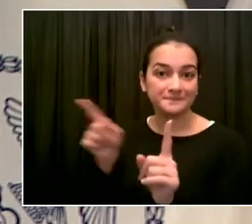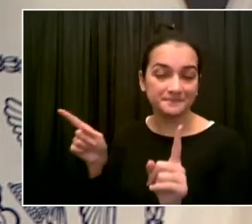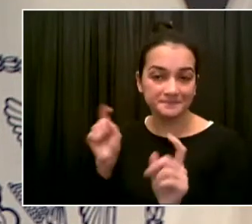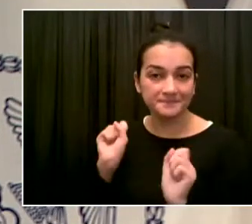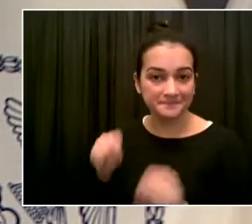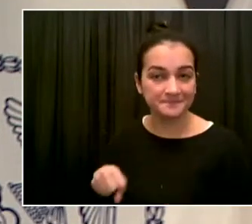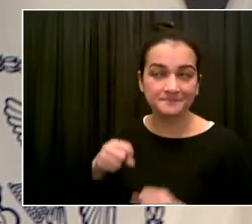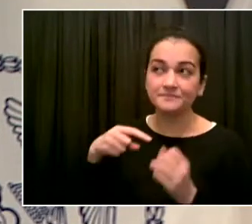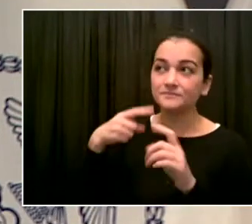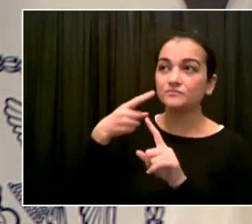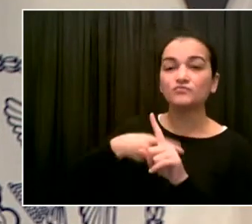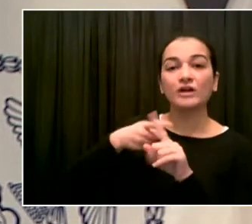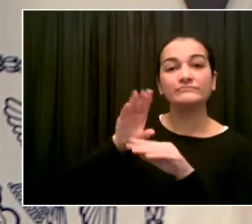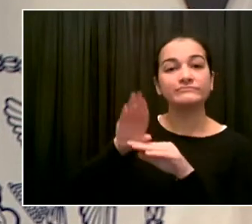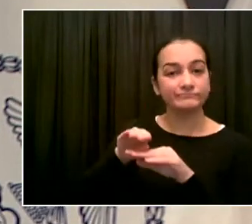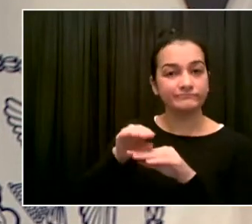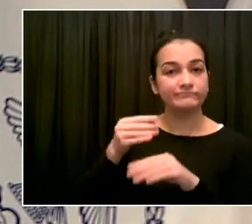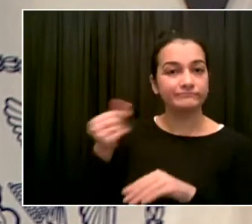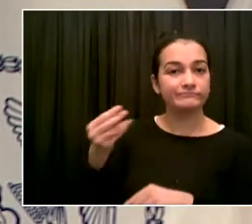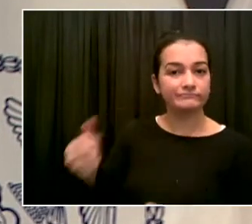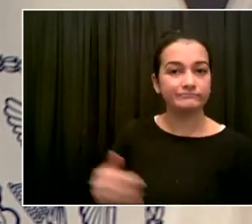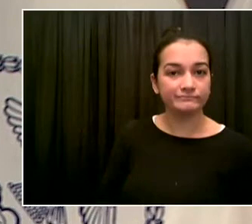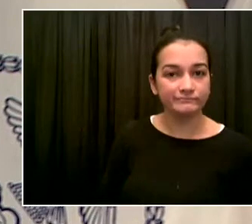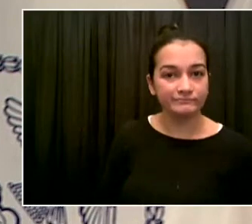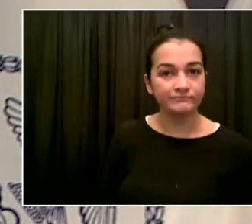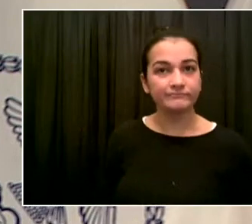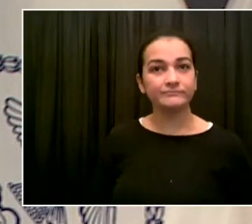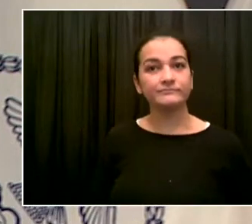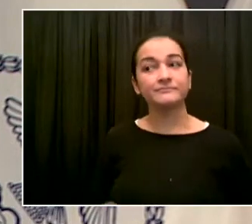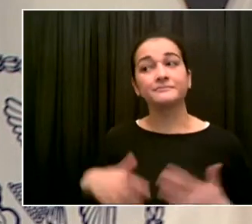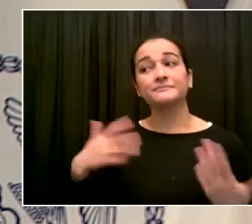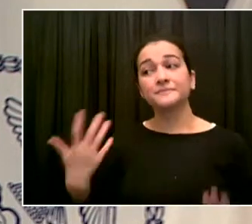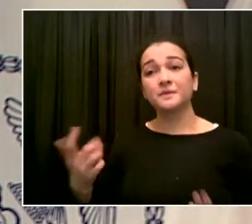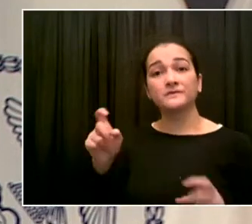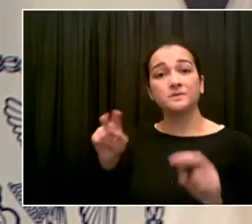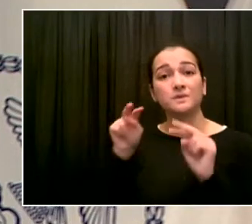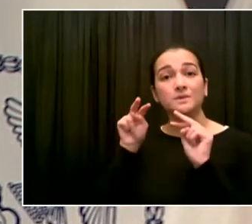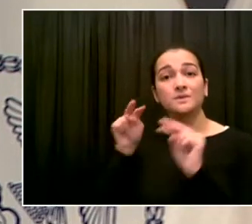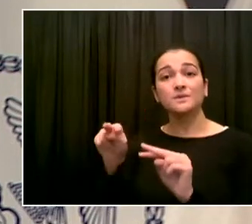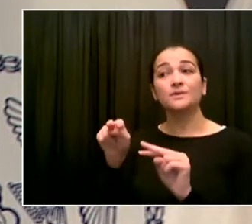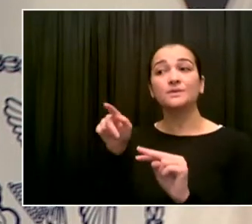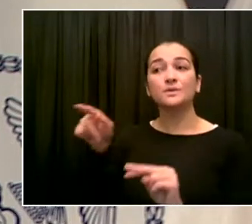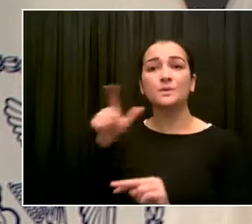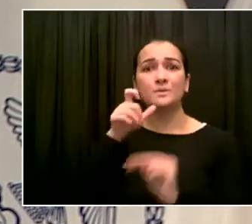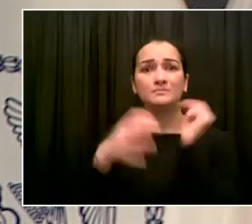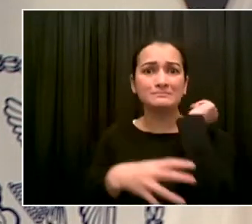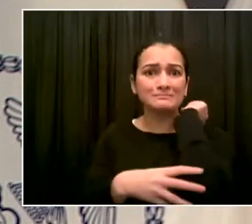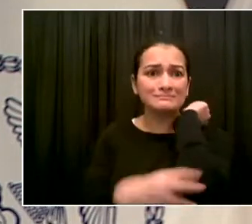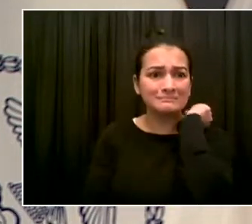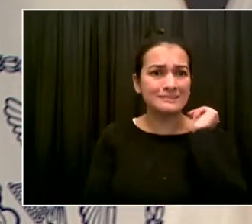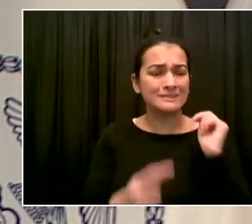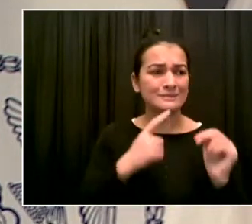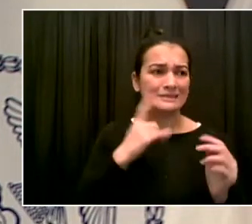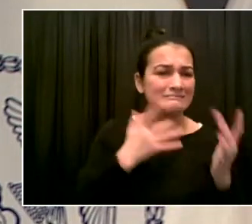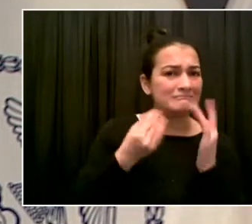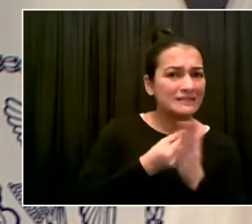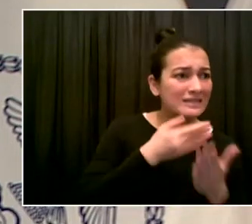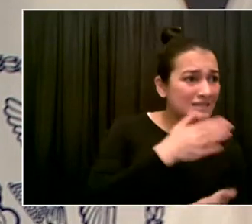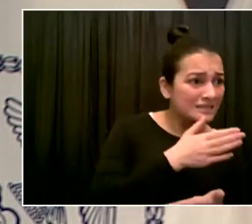HOUSING FOR WORKI NGPEOPLE, DMIDL-CELASS PEOPLE AND LOW INCOME PEOPLE AND FOR THE LOW INCOME FOLKIS T